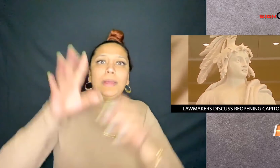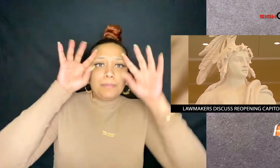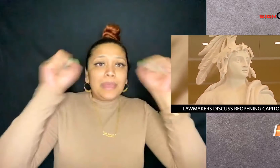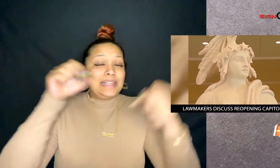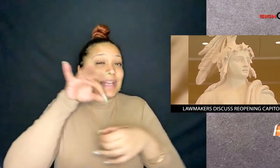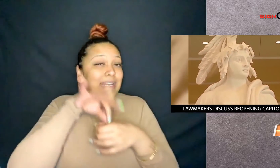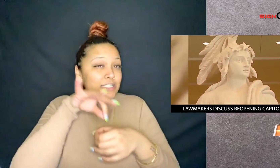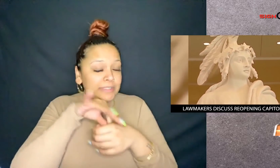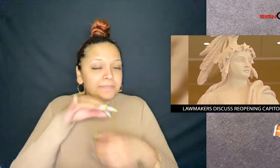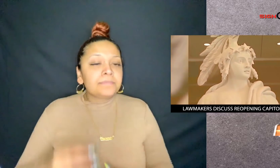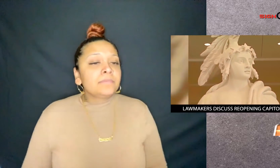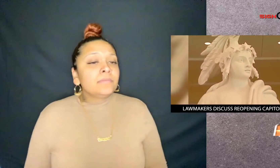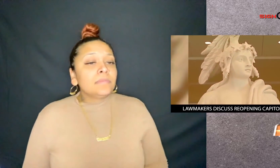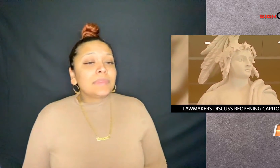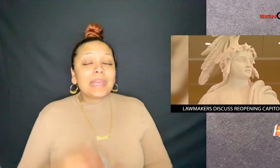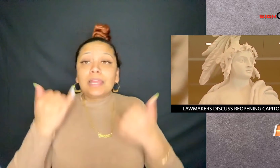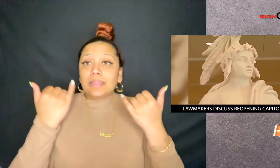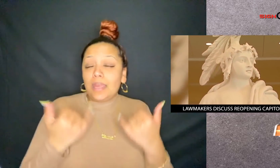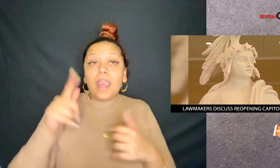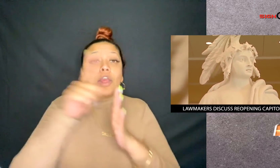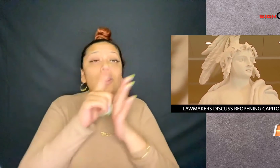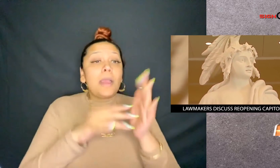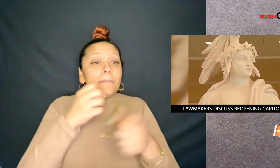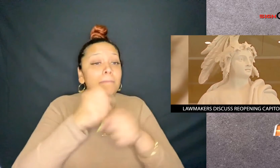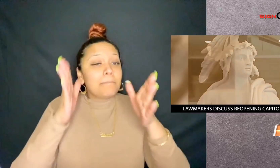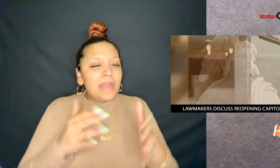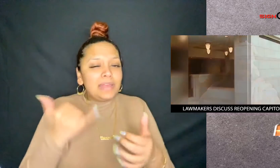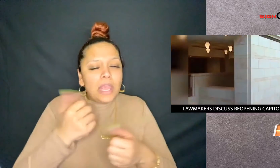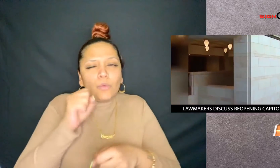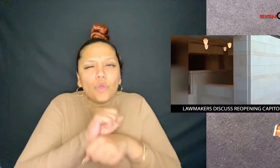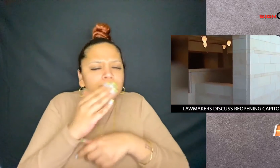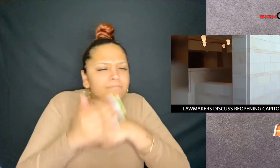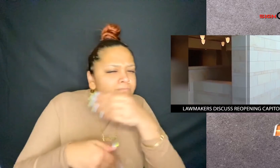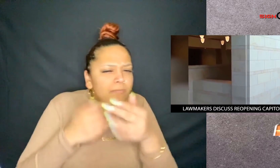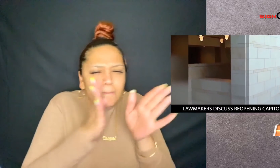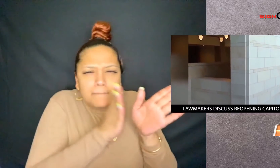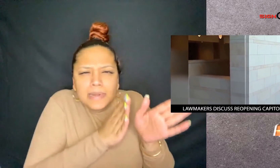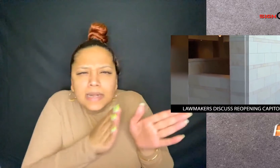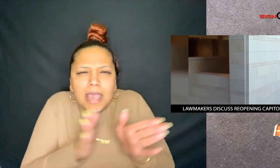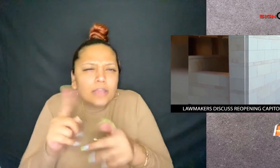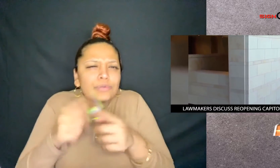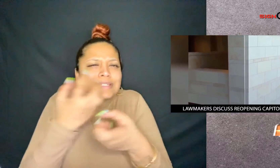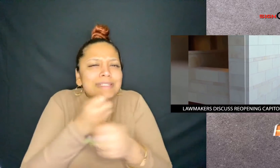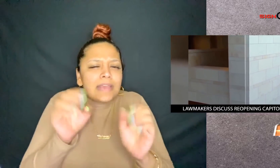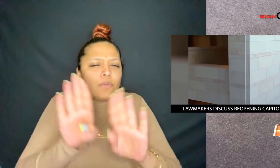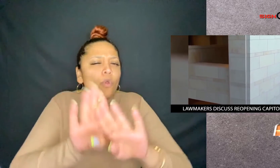and one year since angry mobs stormed the building in protest of the presidential election